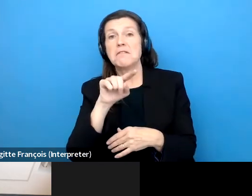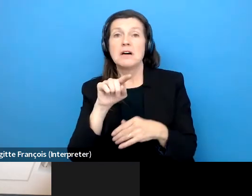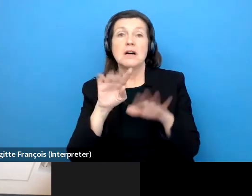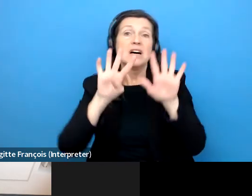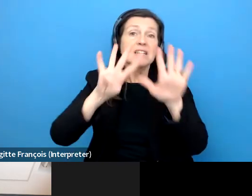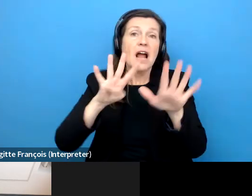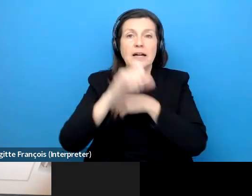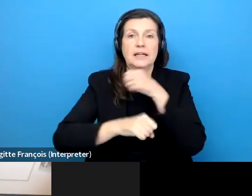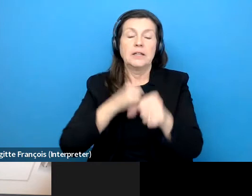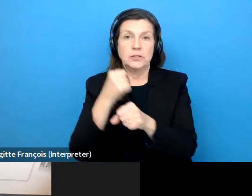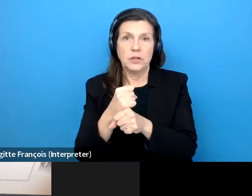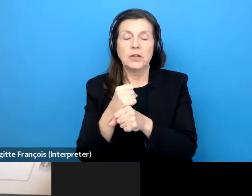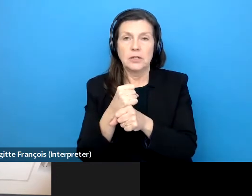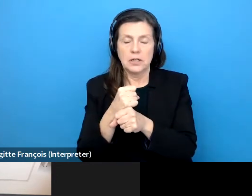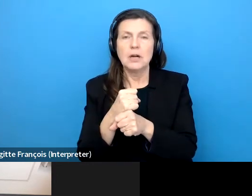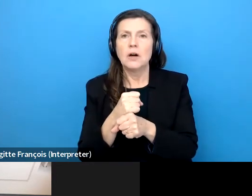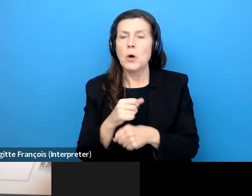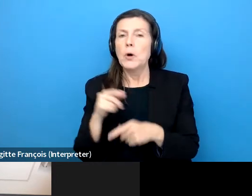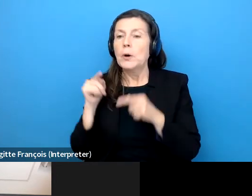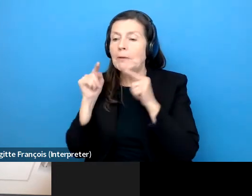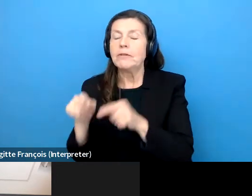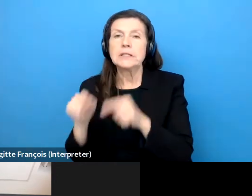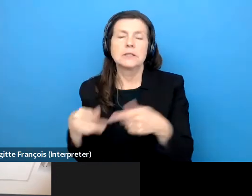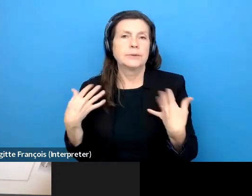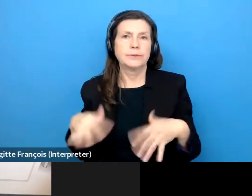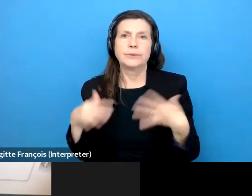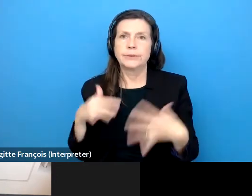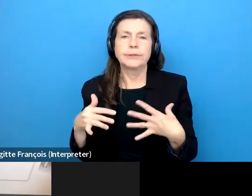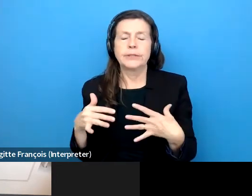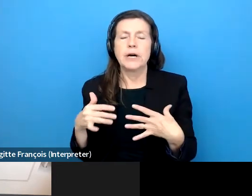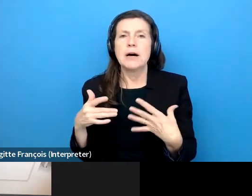due to illness, pregnancy, or disability.